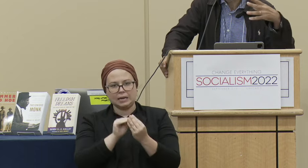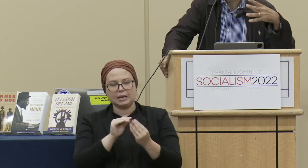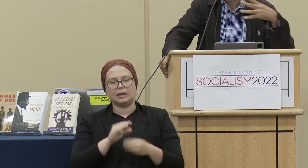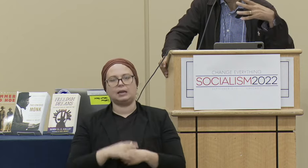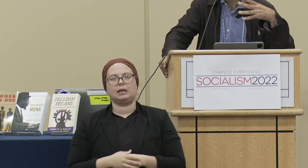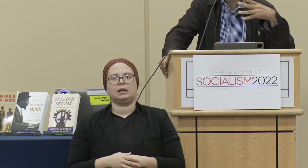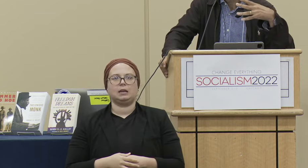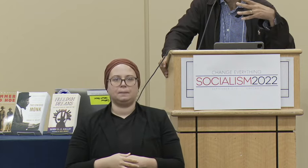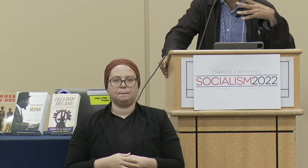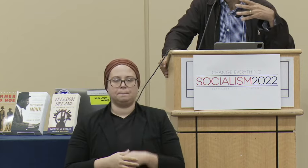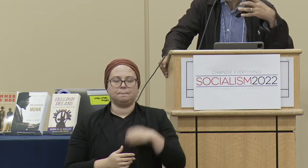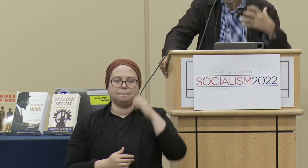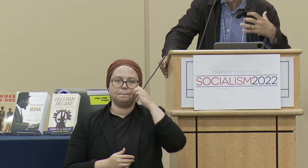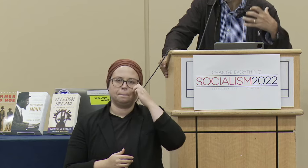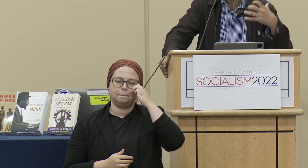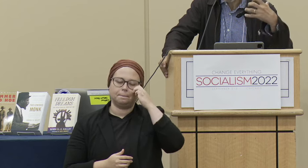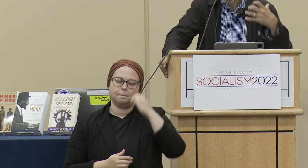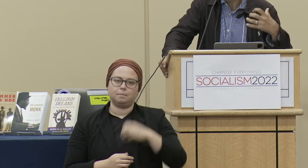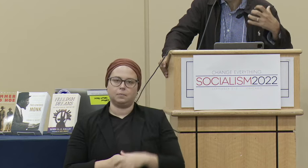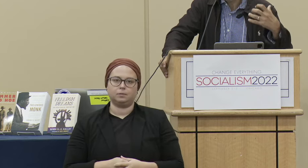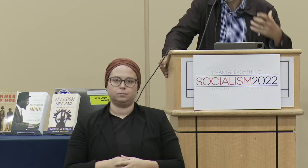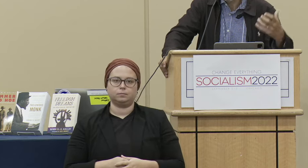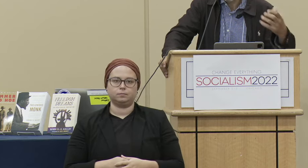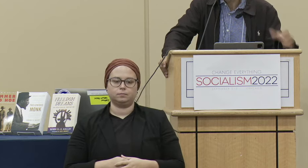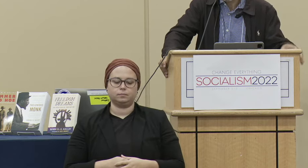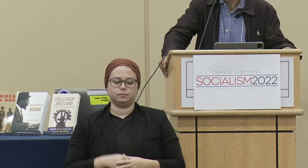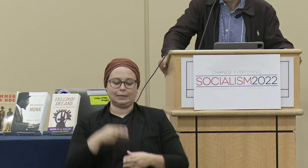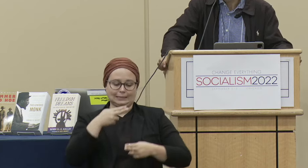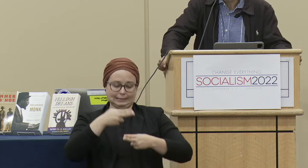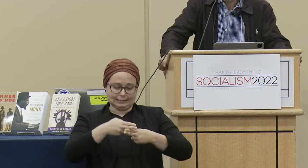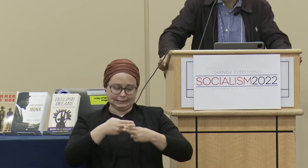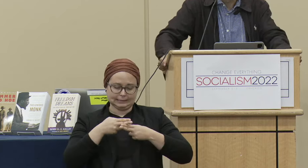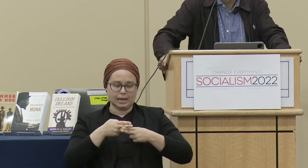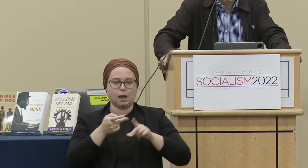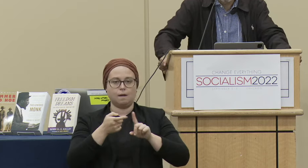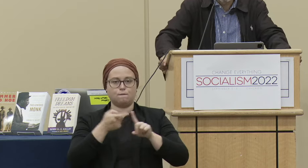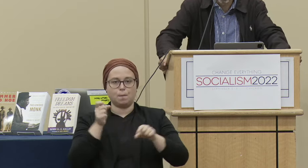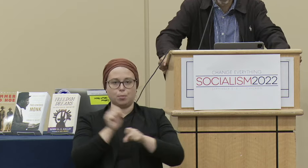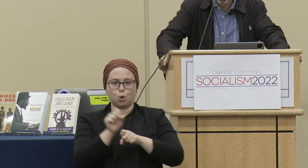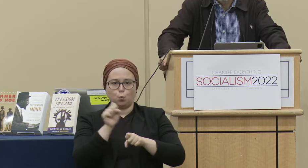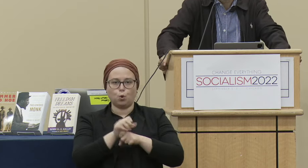is to be at this particular meet